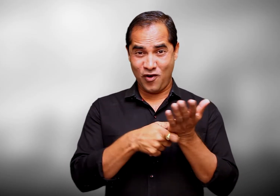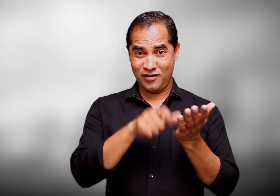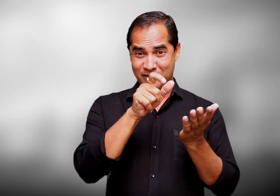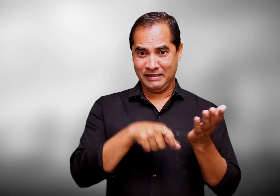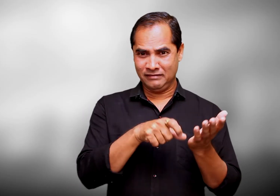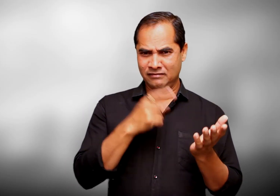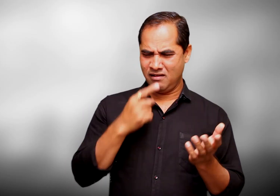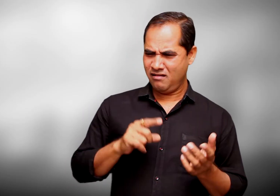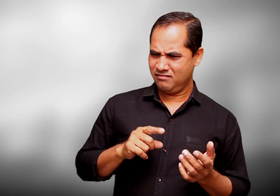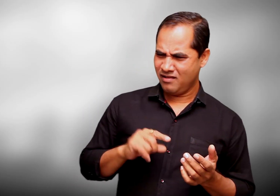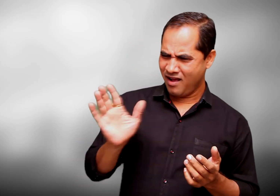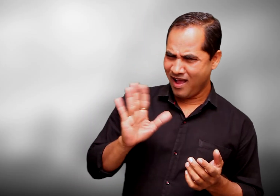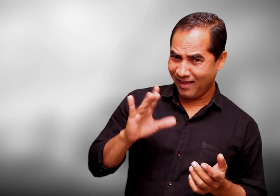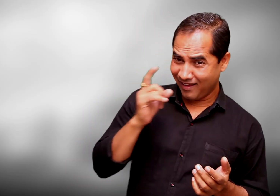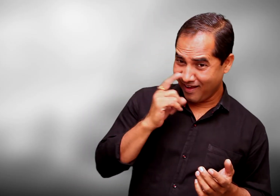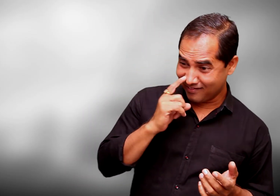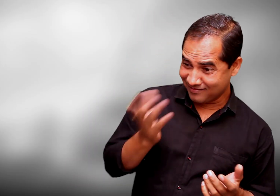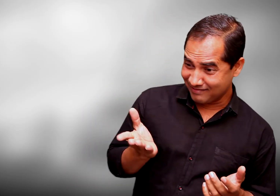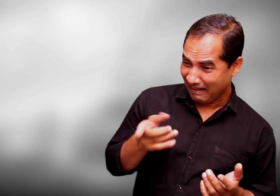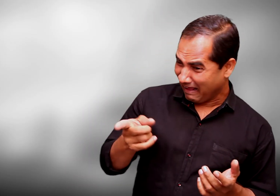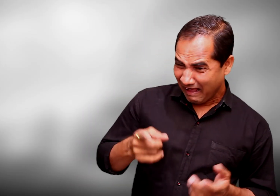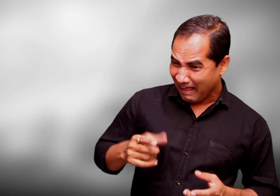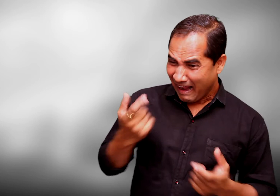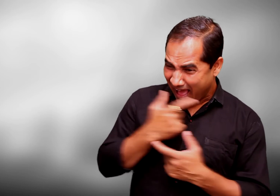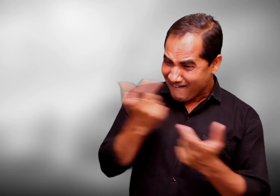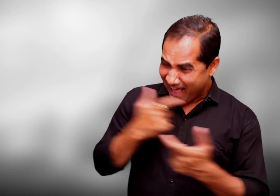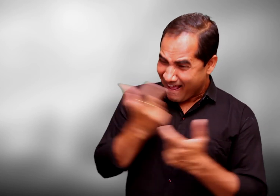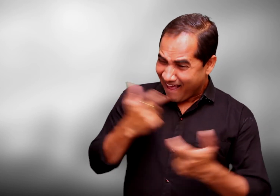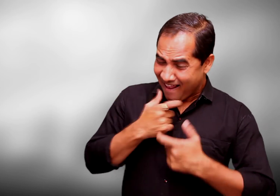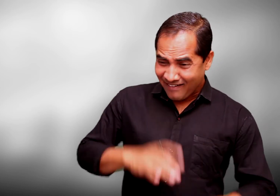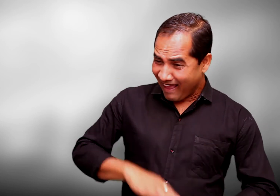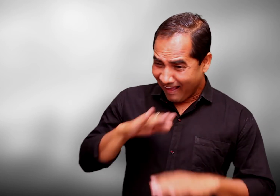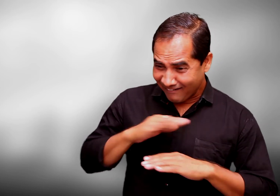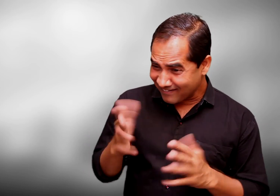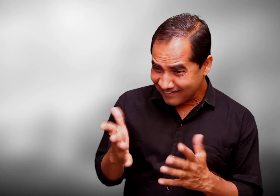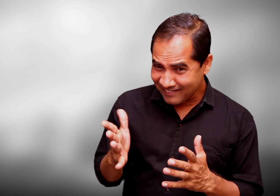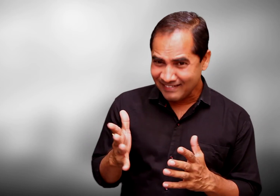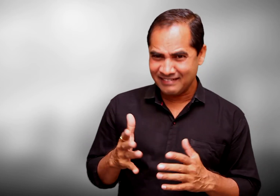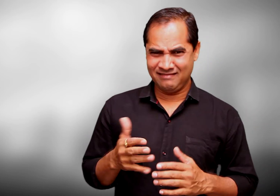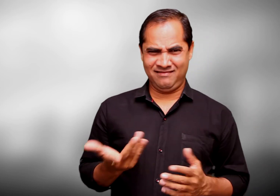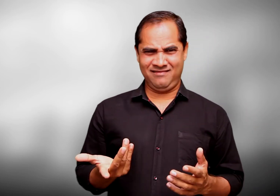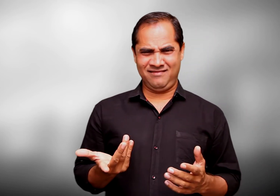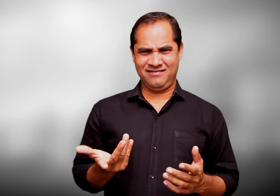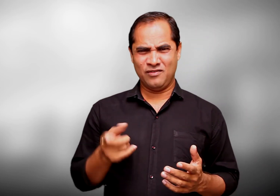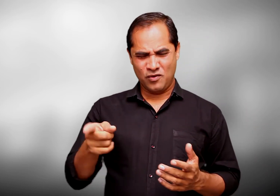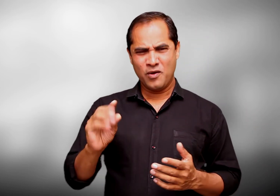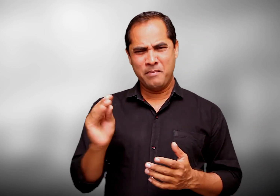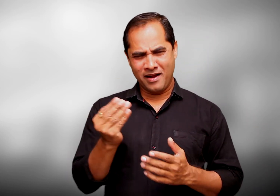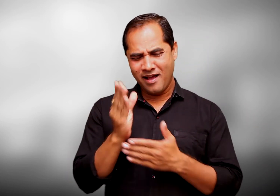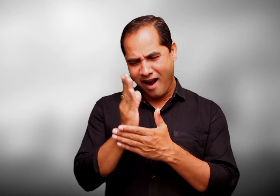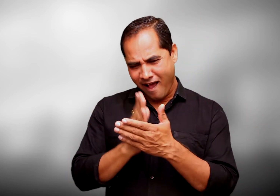The bus conductor said - 'Hey lady, haven't you laughed enough. Better save some for